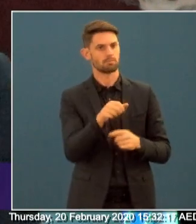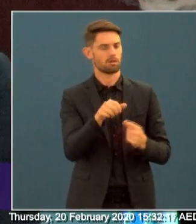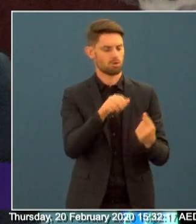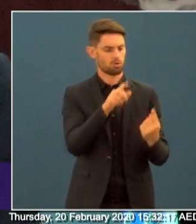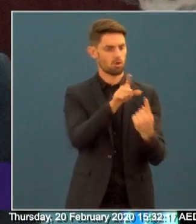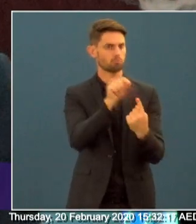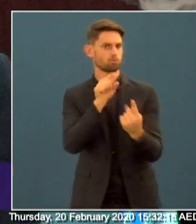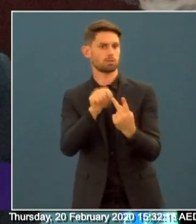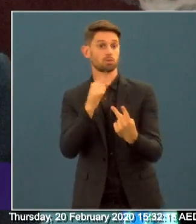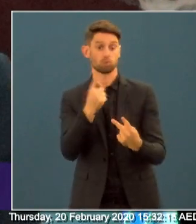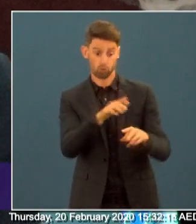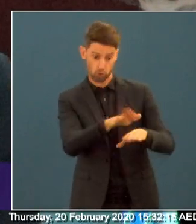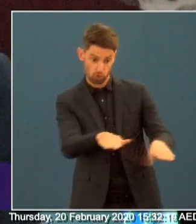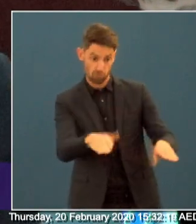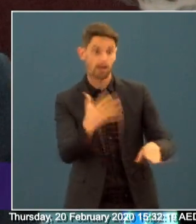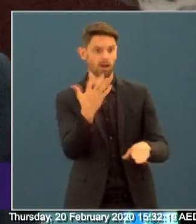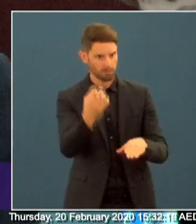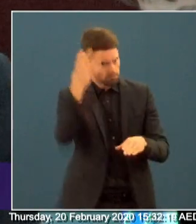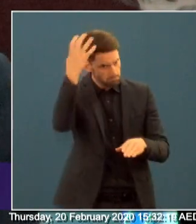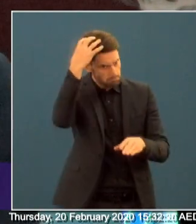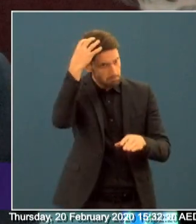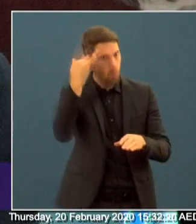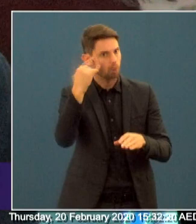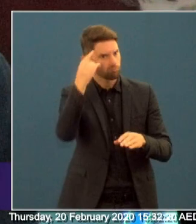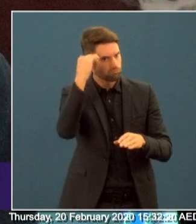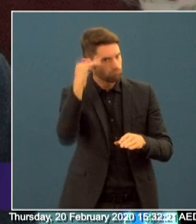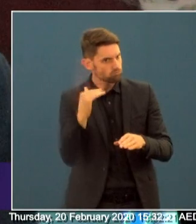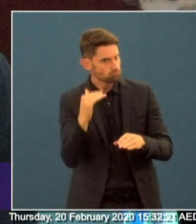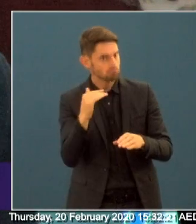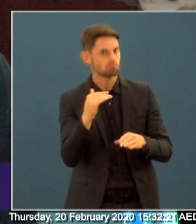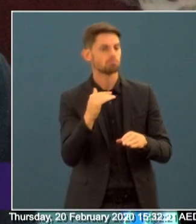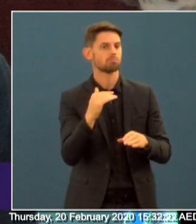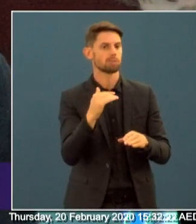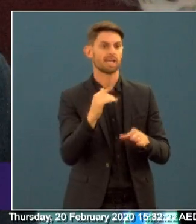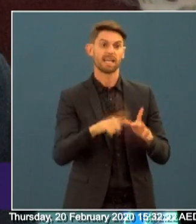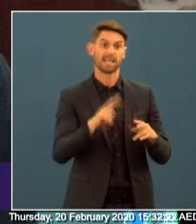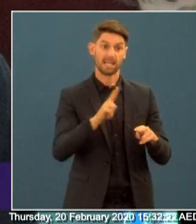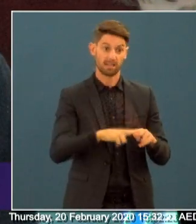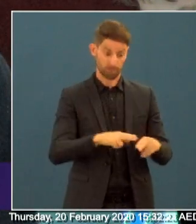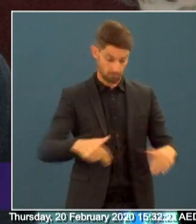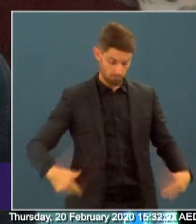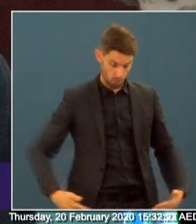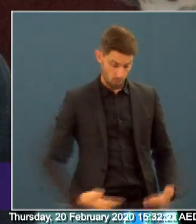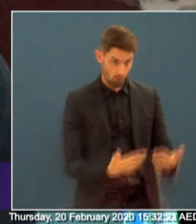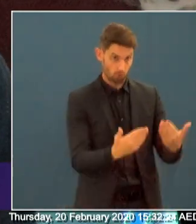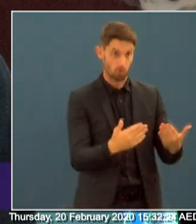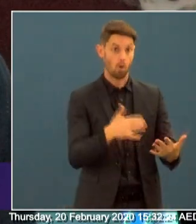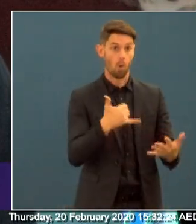for children with IDD where concerns arise before or at birth or during early childhood years.